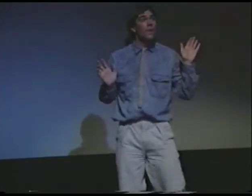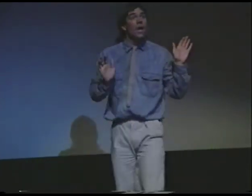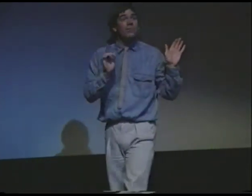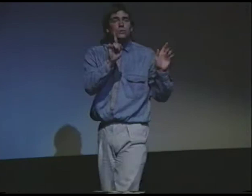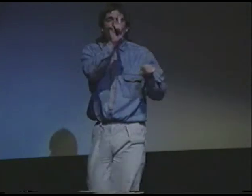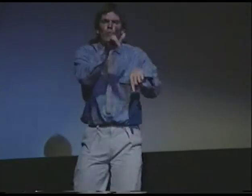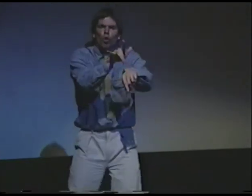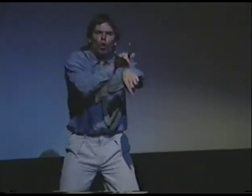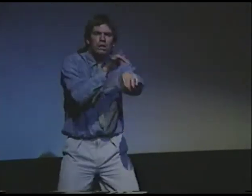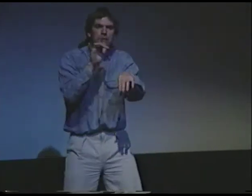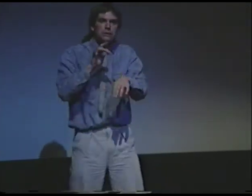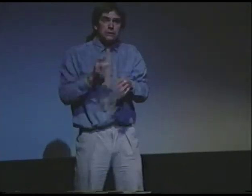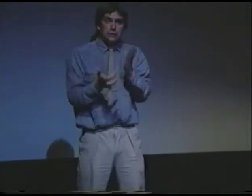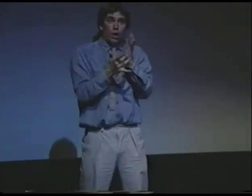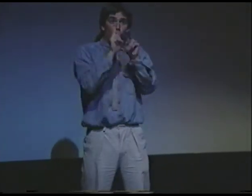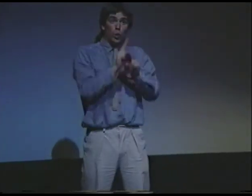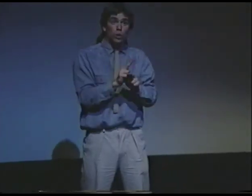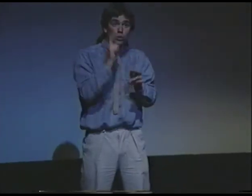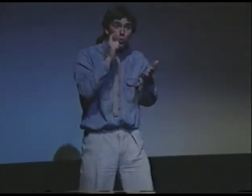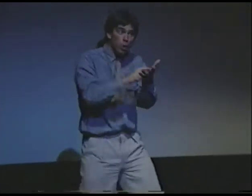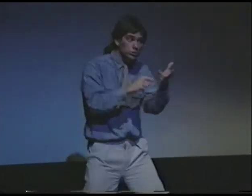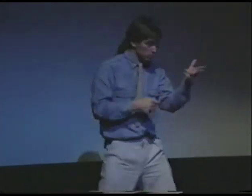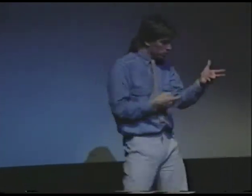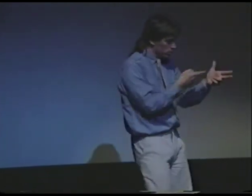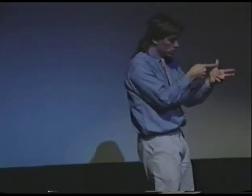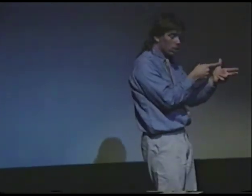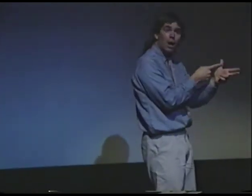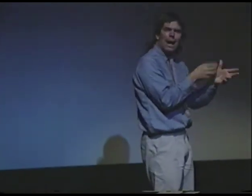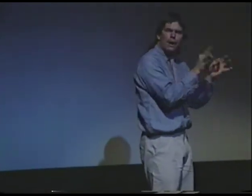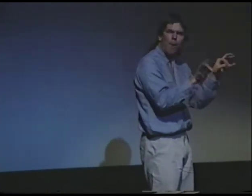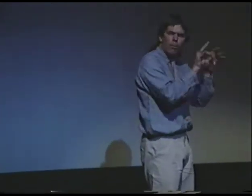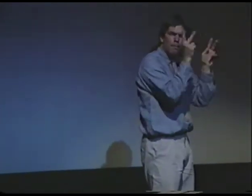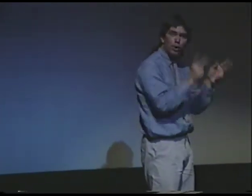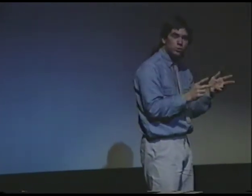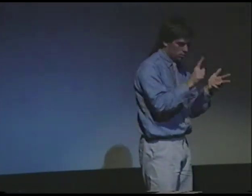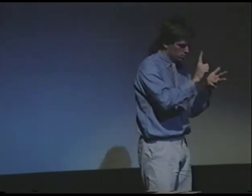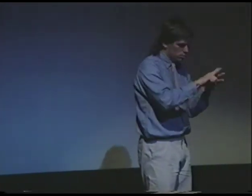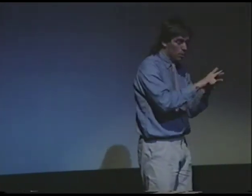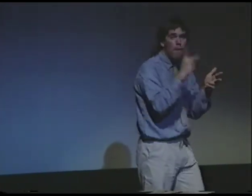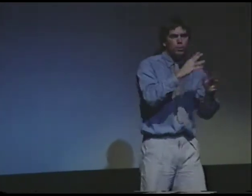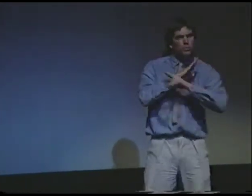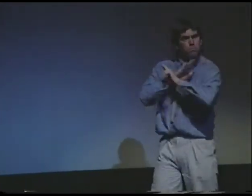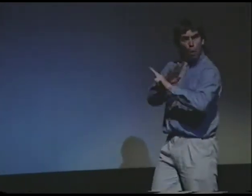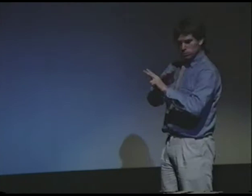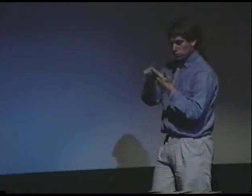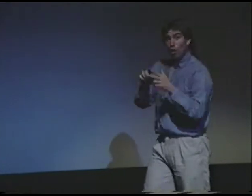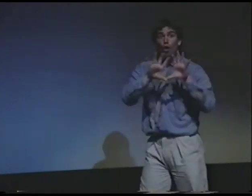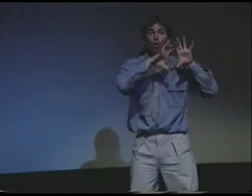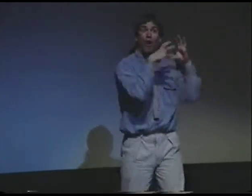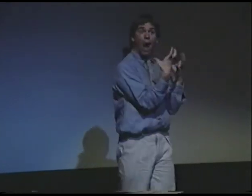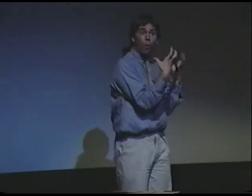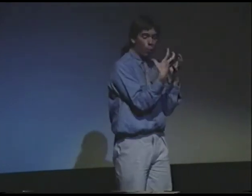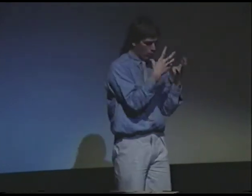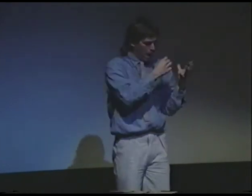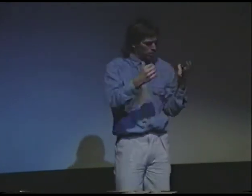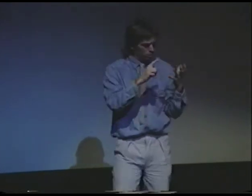OK, so that's a really early technique I used. Notice, there was the important person. There was the security.